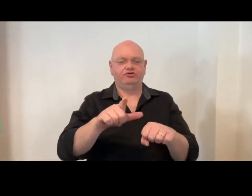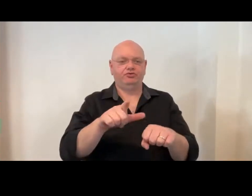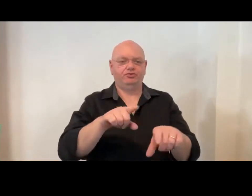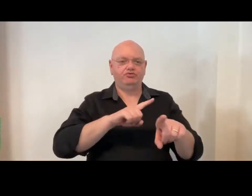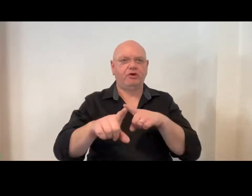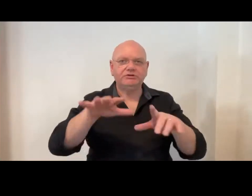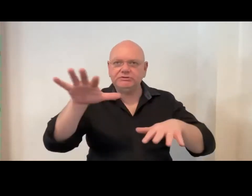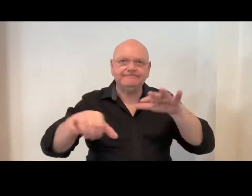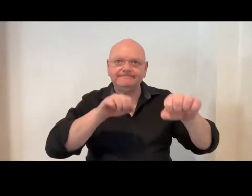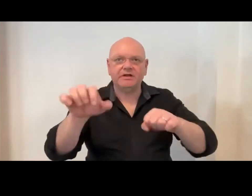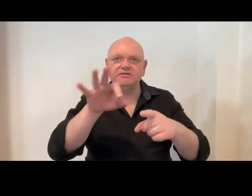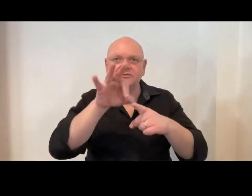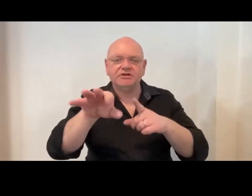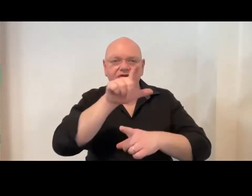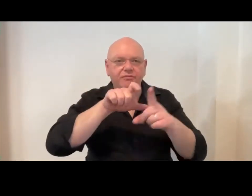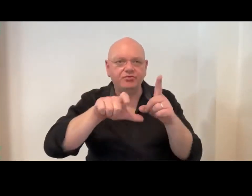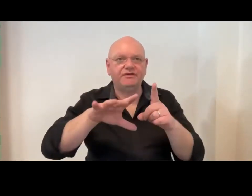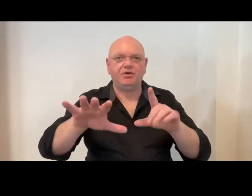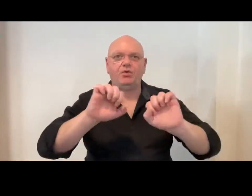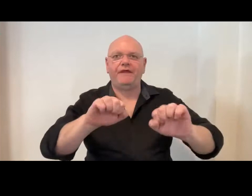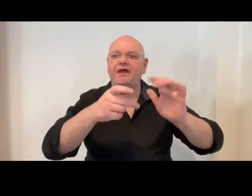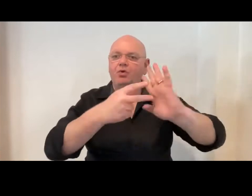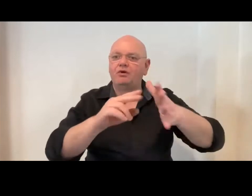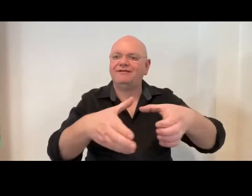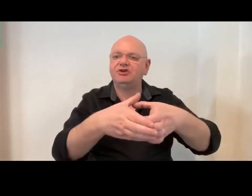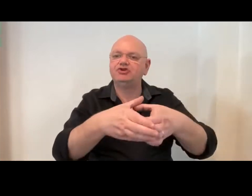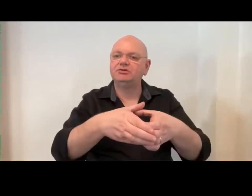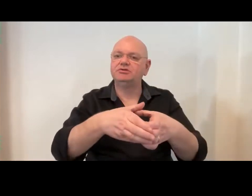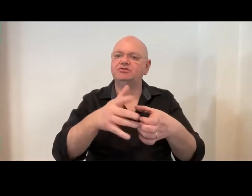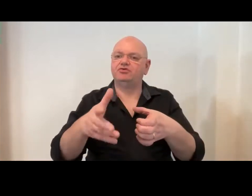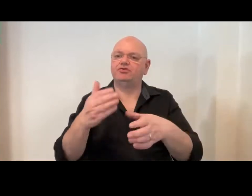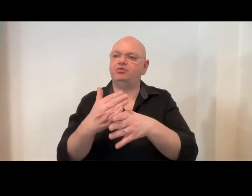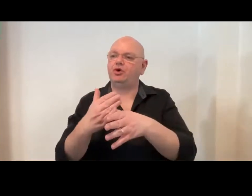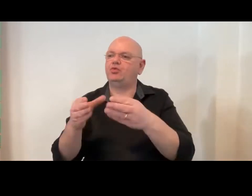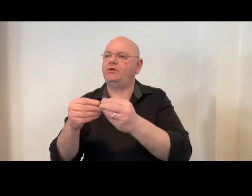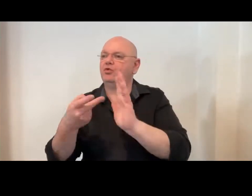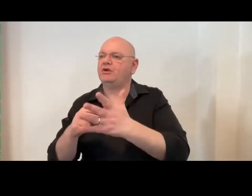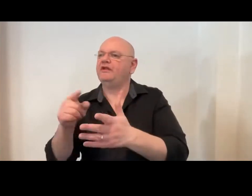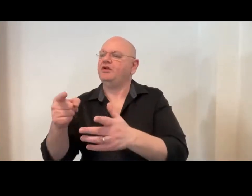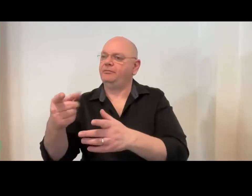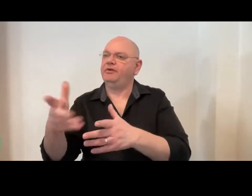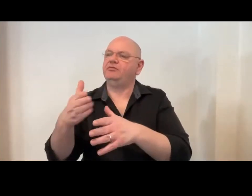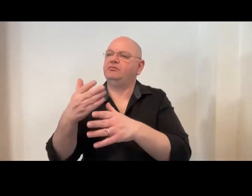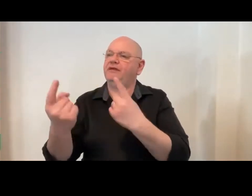webinar. Thank you very much to colleagues. I'd like to kick off with a provocation to the panel